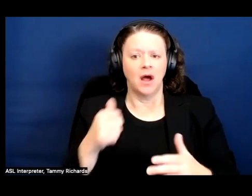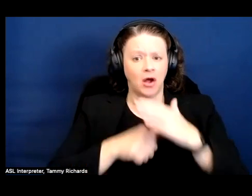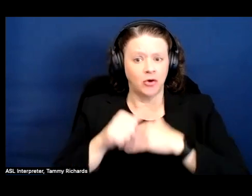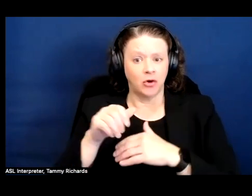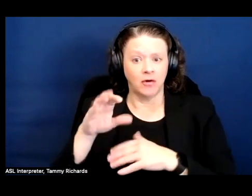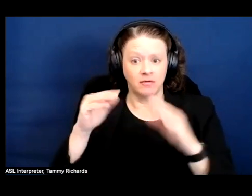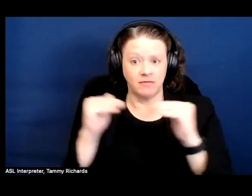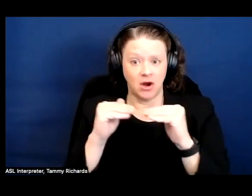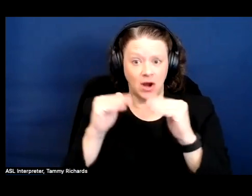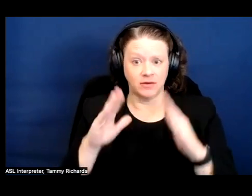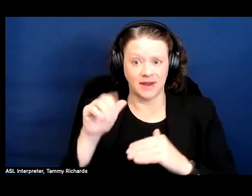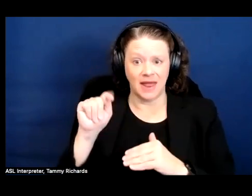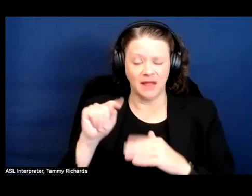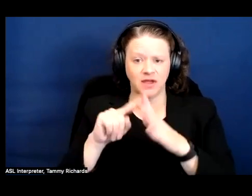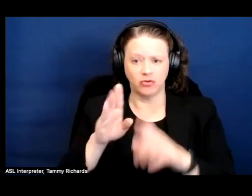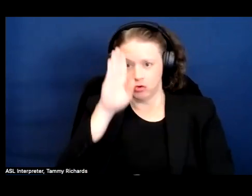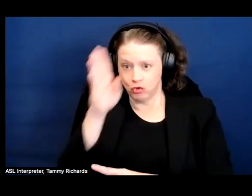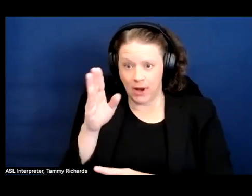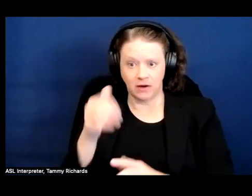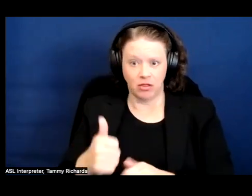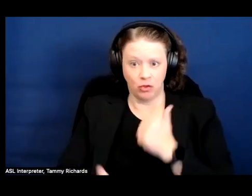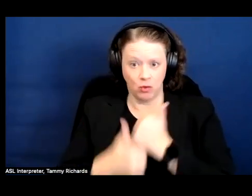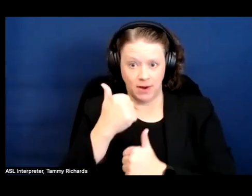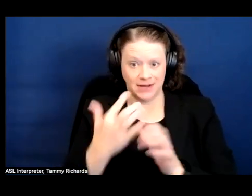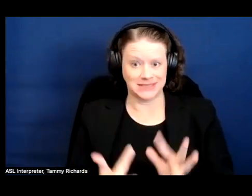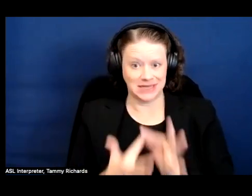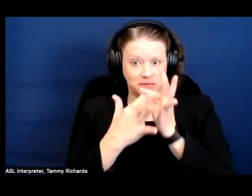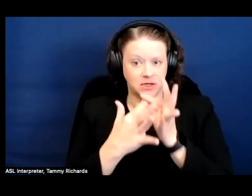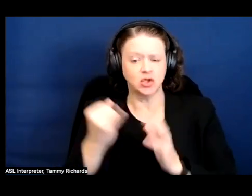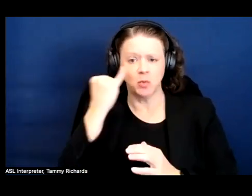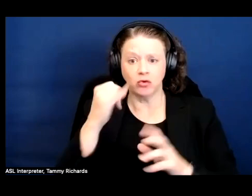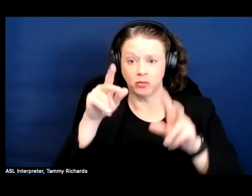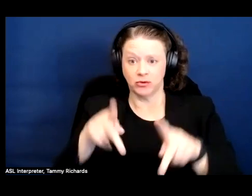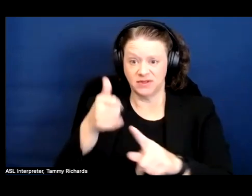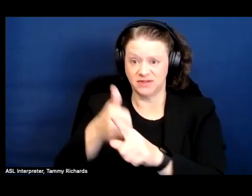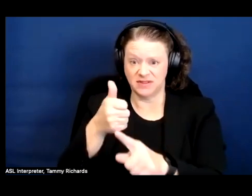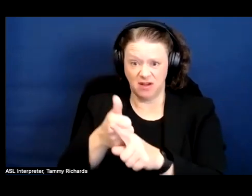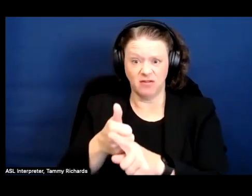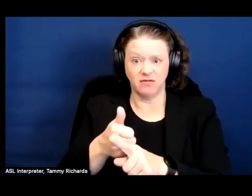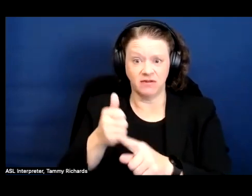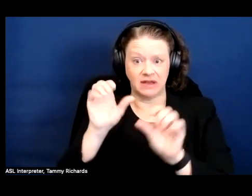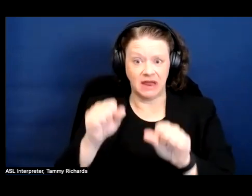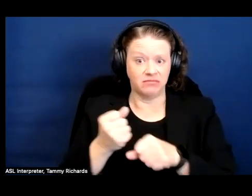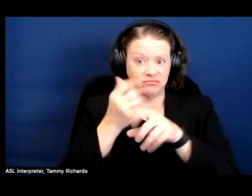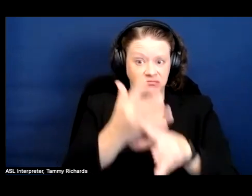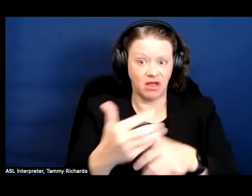housing providers will often ask for proof that a dog is a service animal or an emotional support animal. They'll ask for certifications